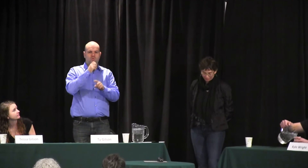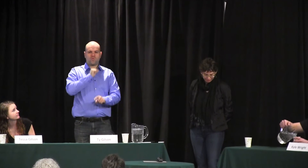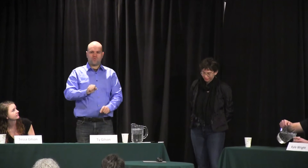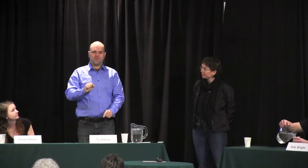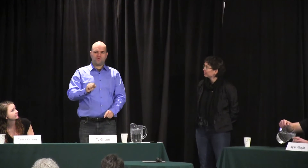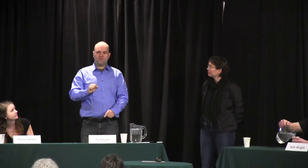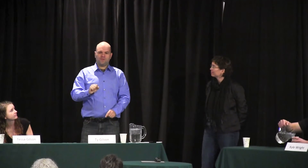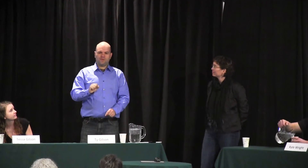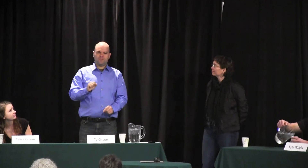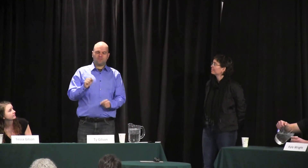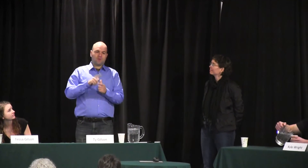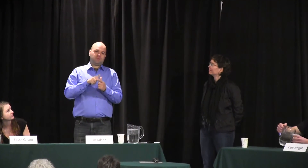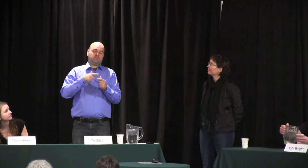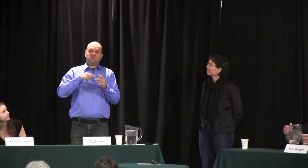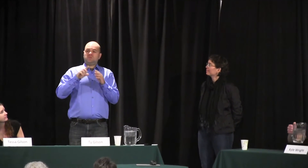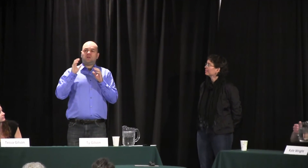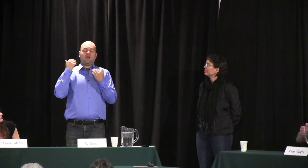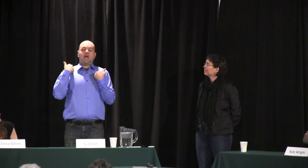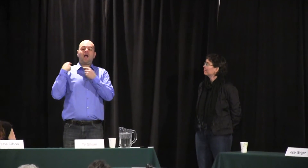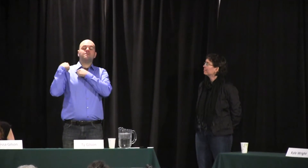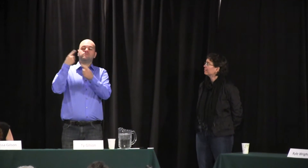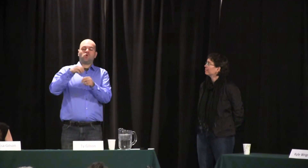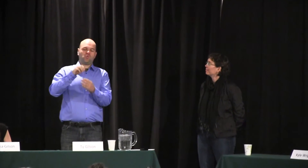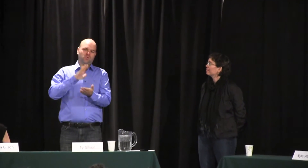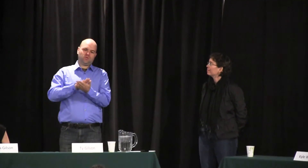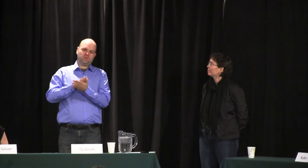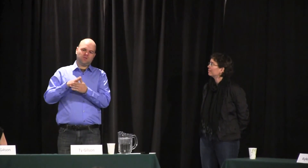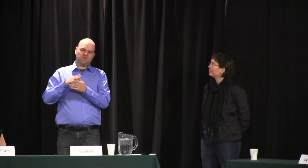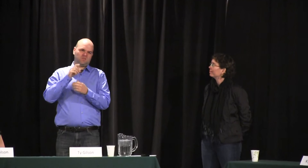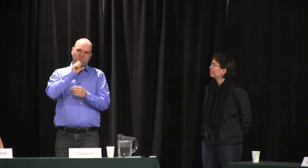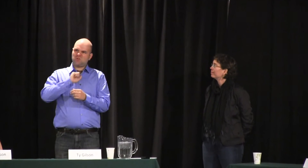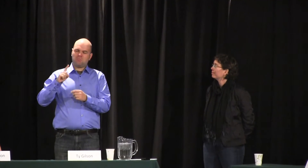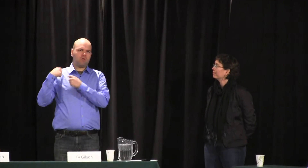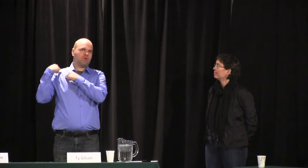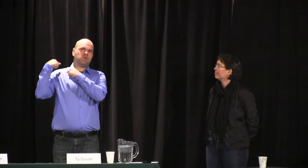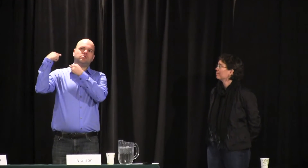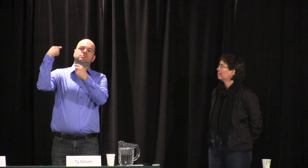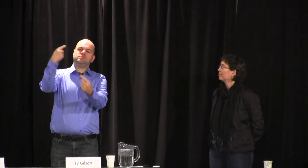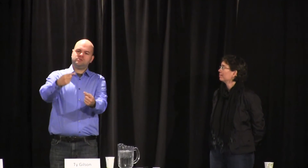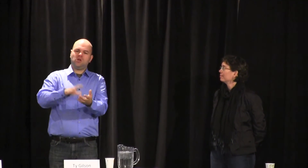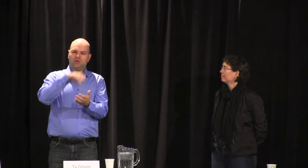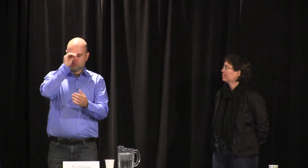until I several months old, and --